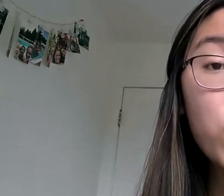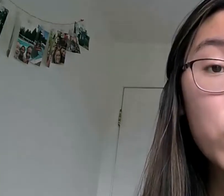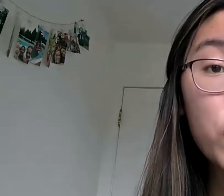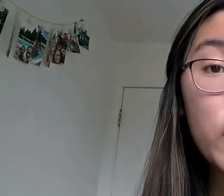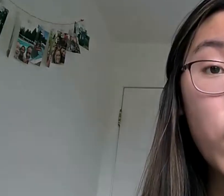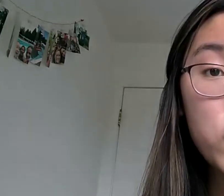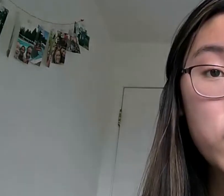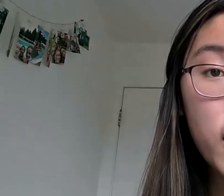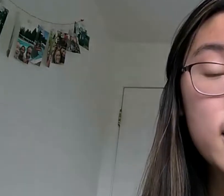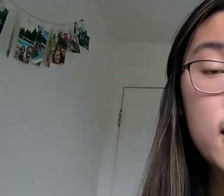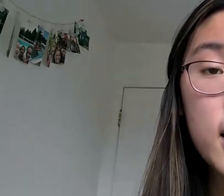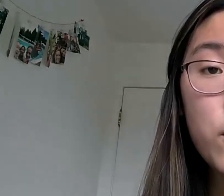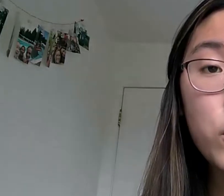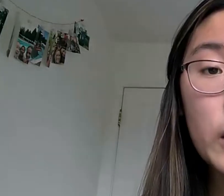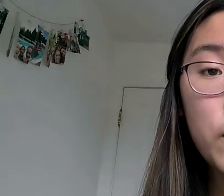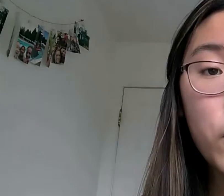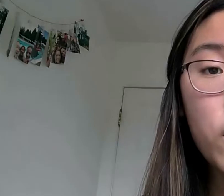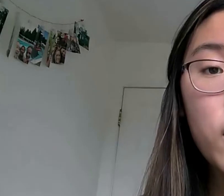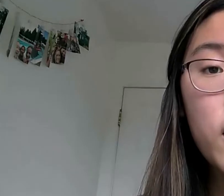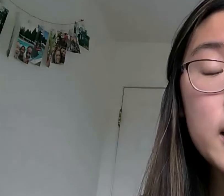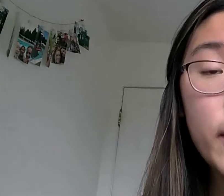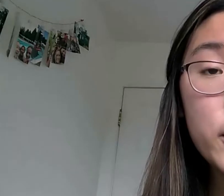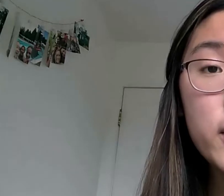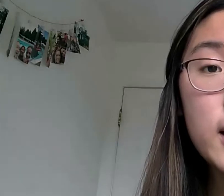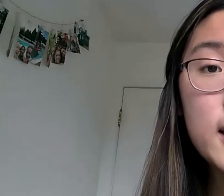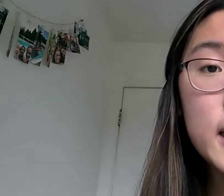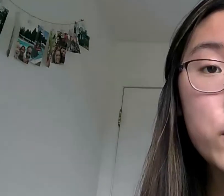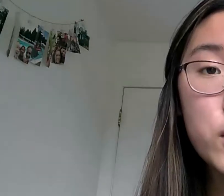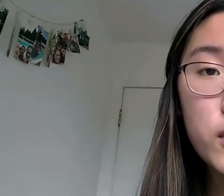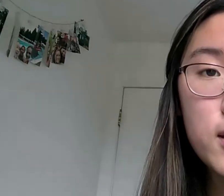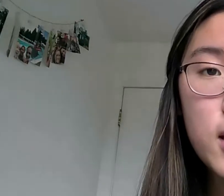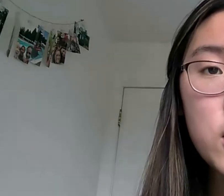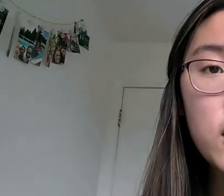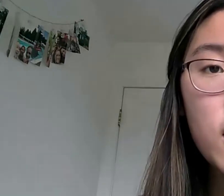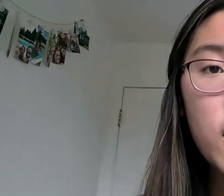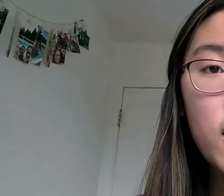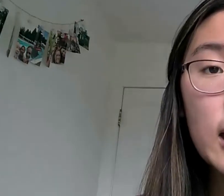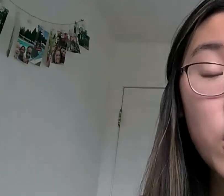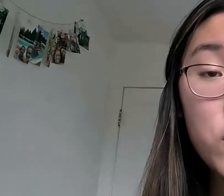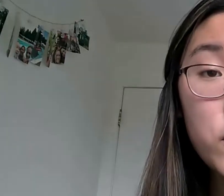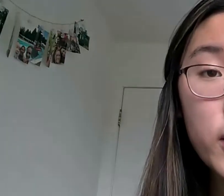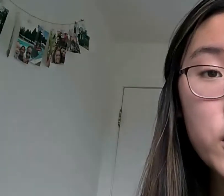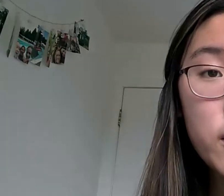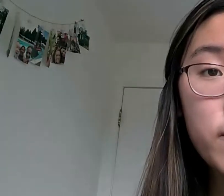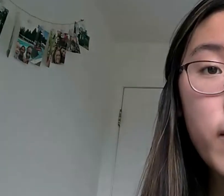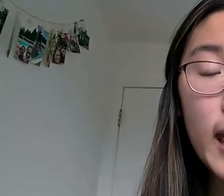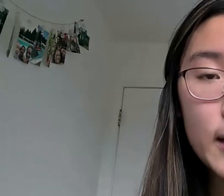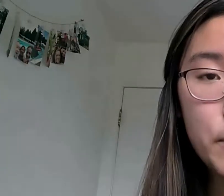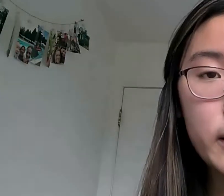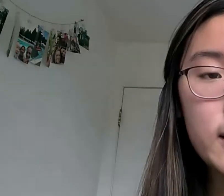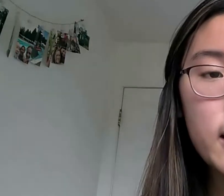multiple marginalized disabled people especially institutionalization incarceration and policing